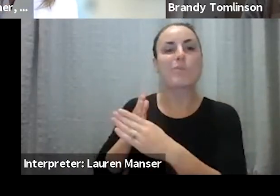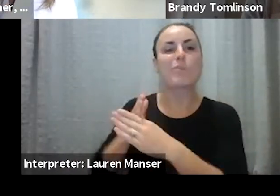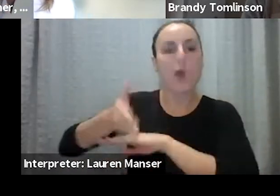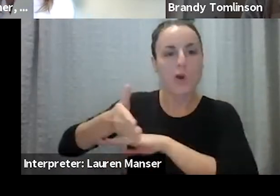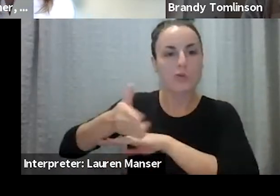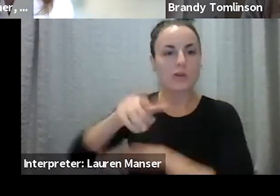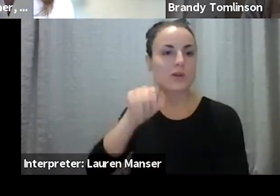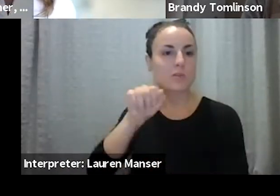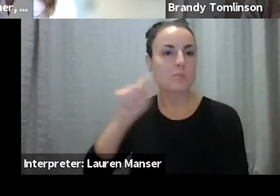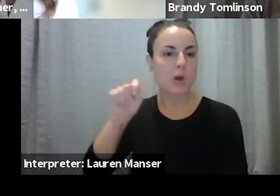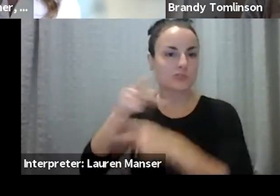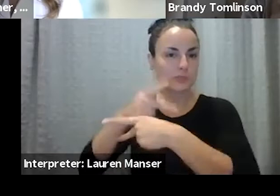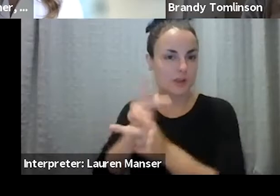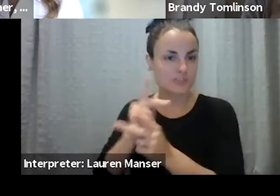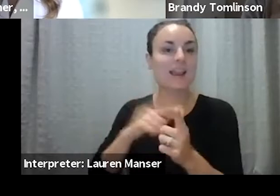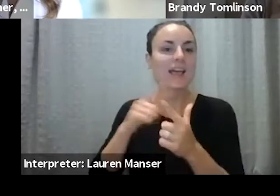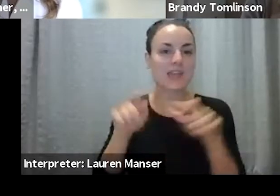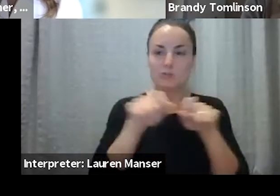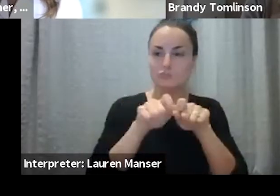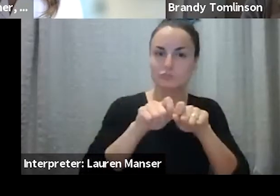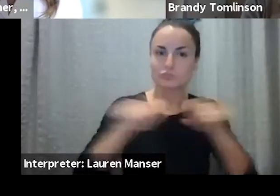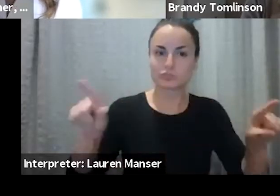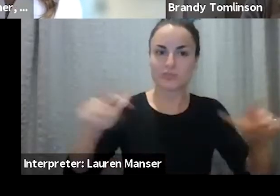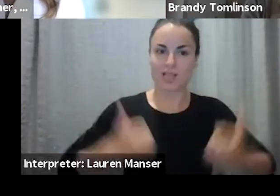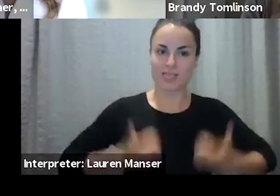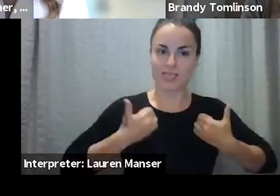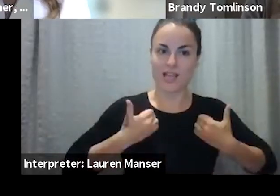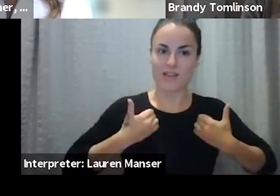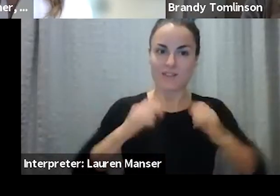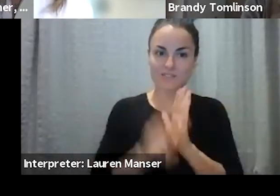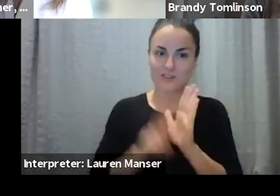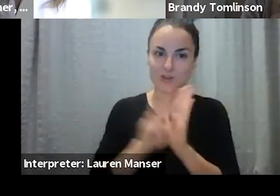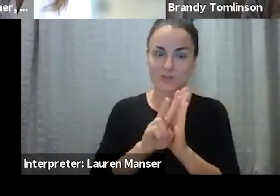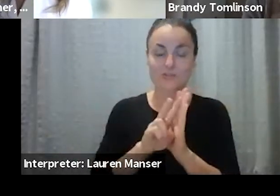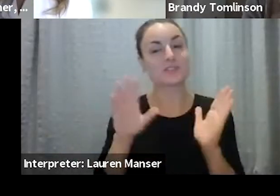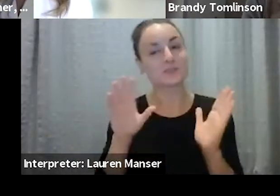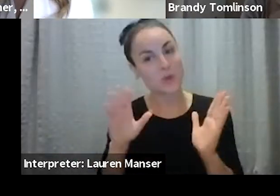so we appreciate any patience that you can give us during that.